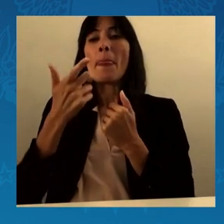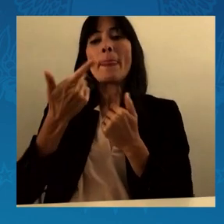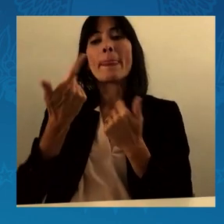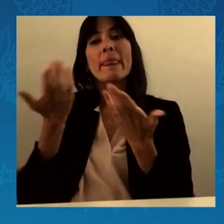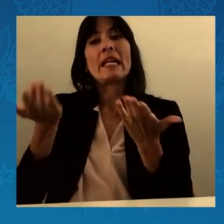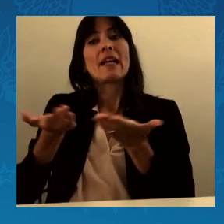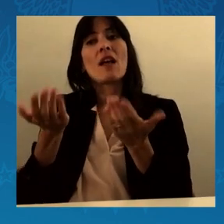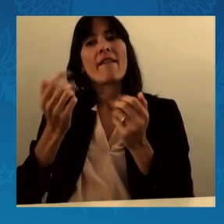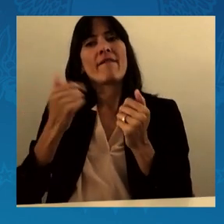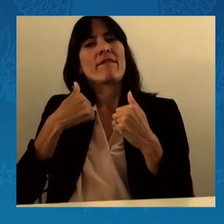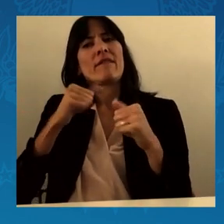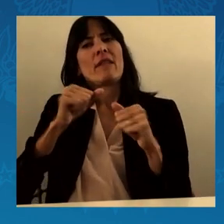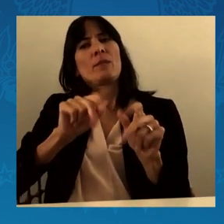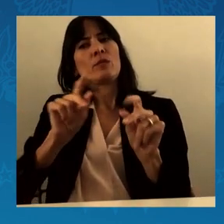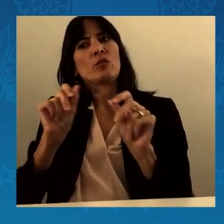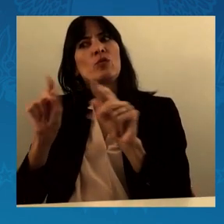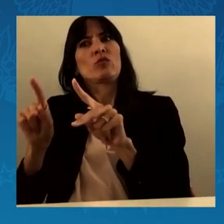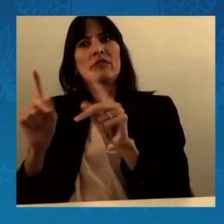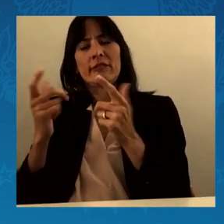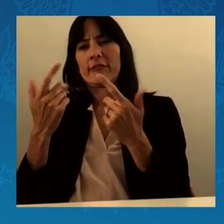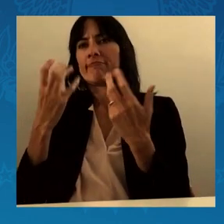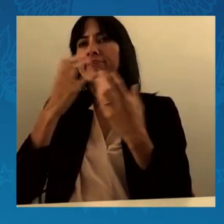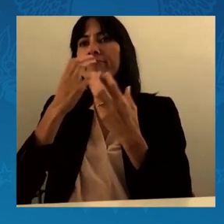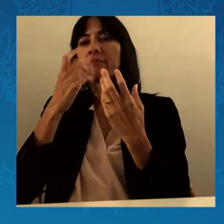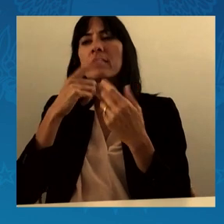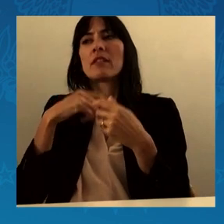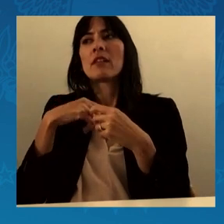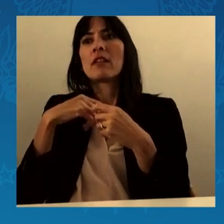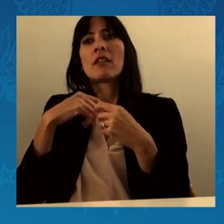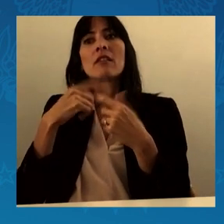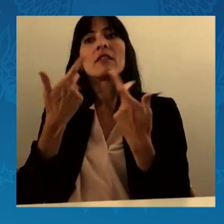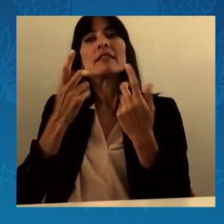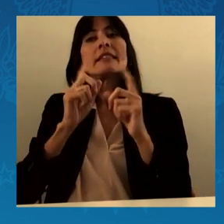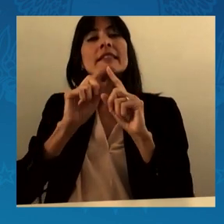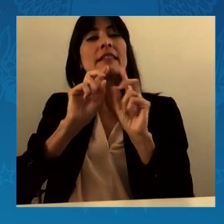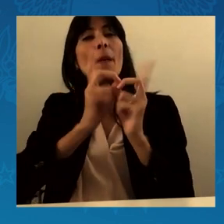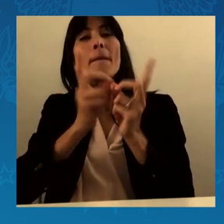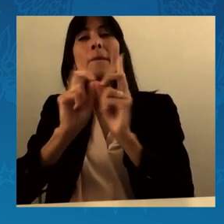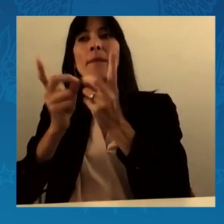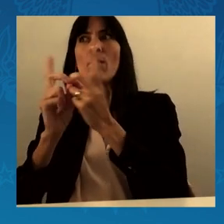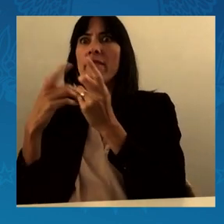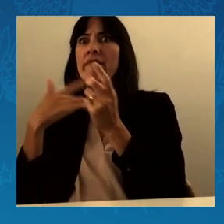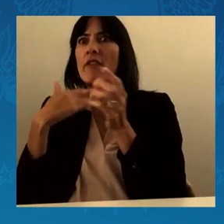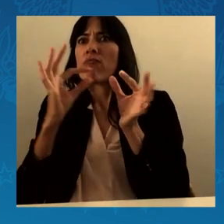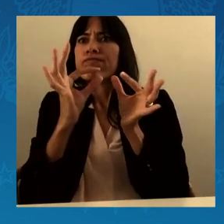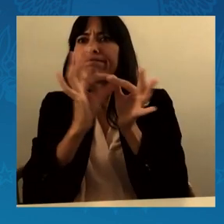because with how close knit all the departments are, like, I'm really close with the chair